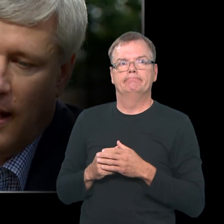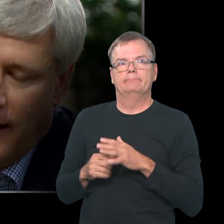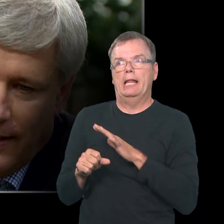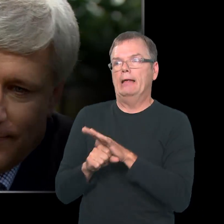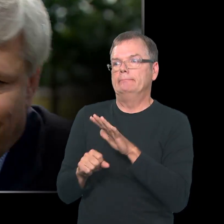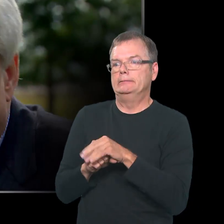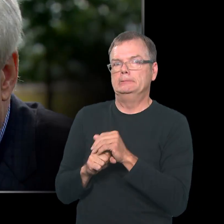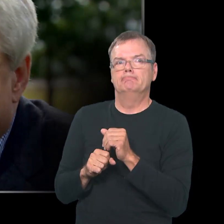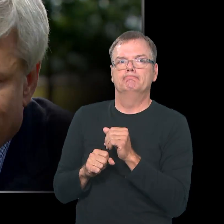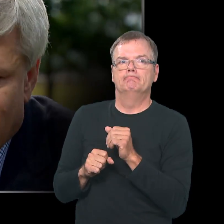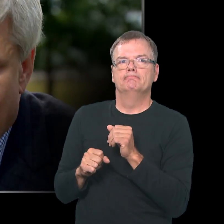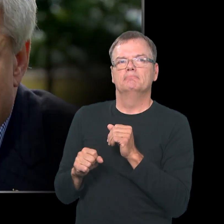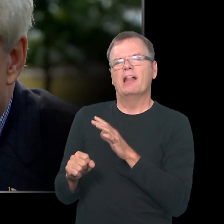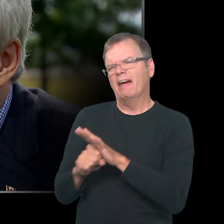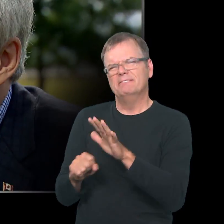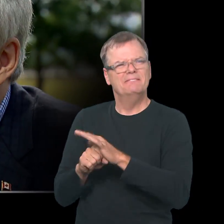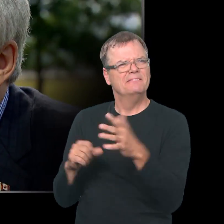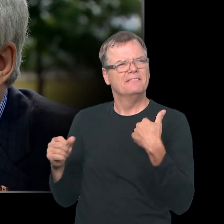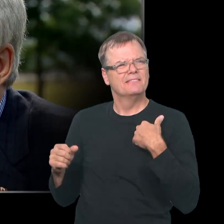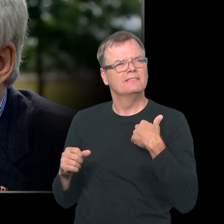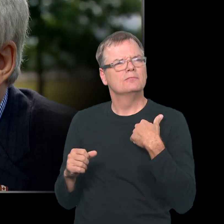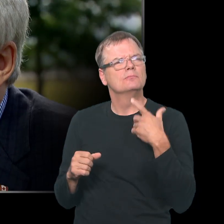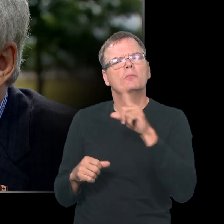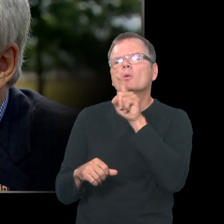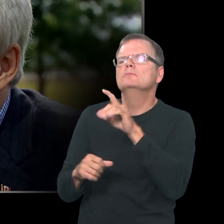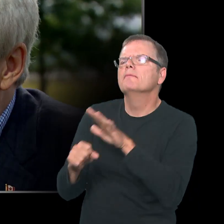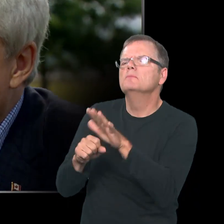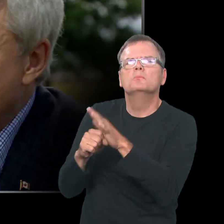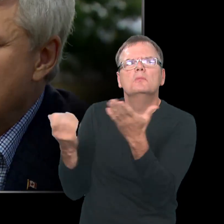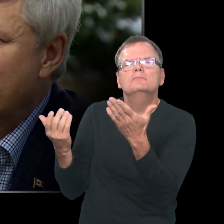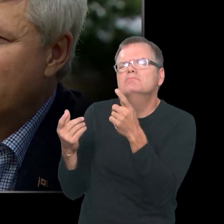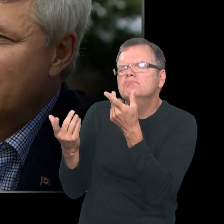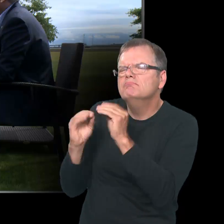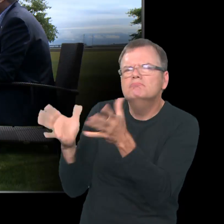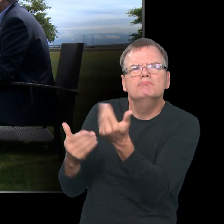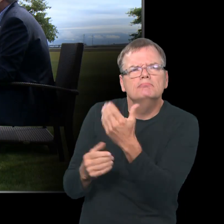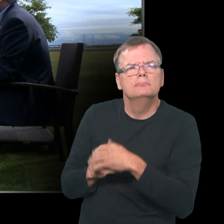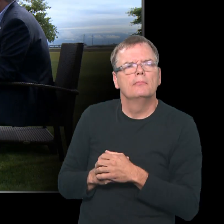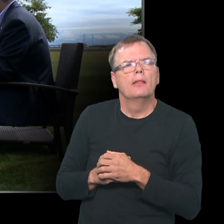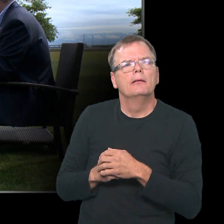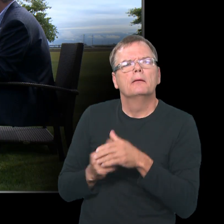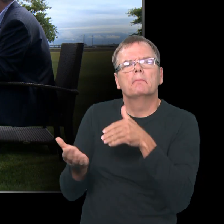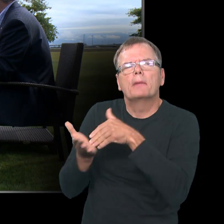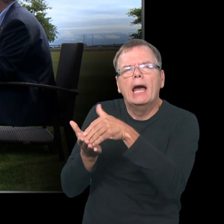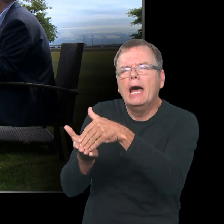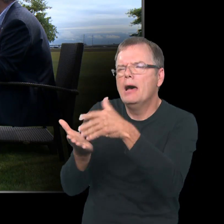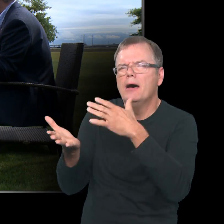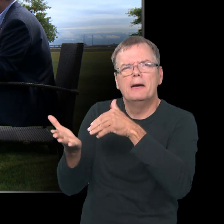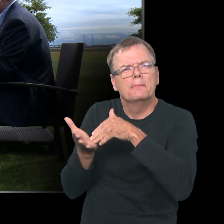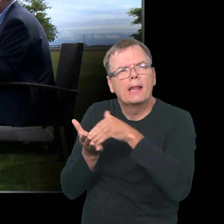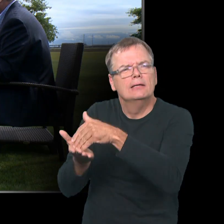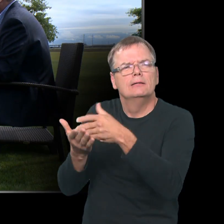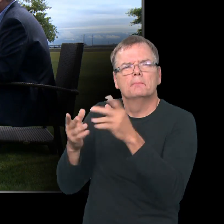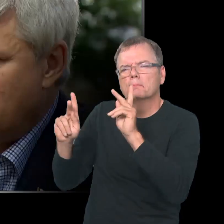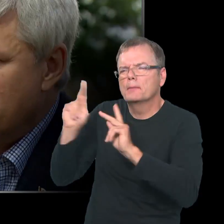But are we doing enough? Are we doing enough? What is enough? What's enough, Peter? Well, the UN--